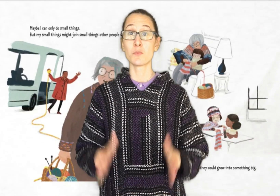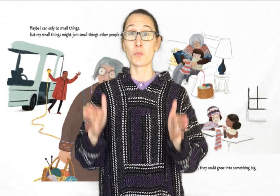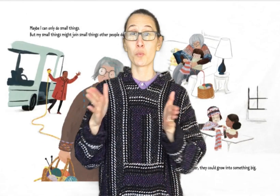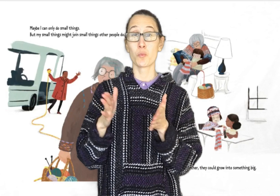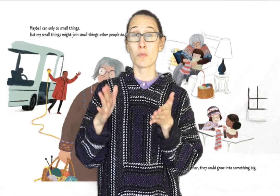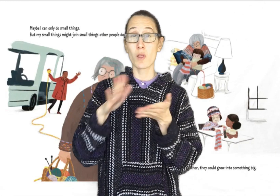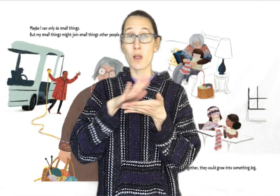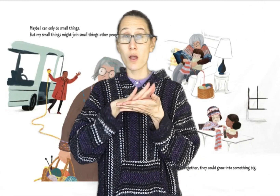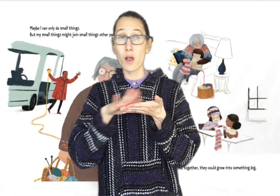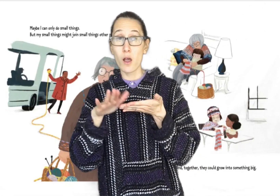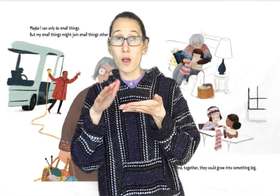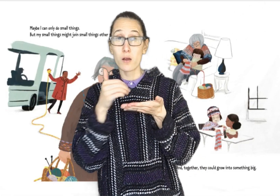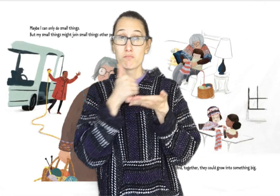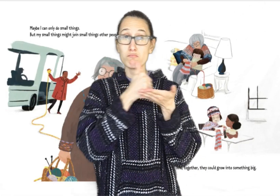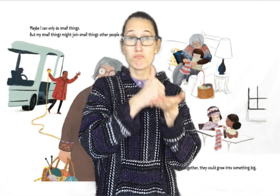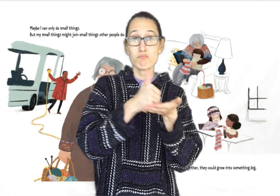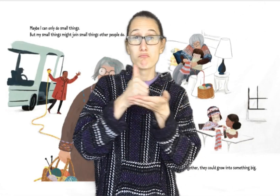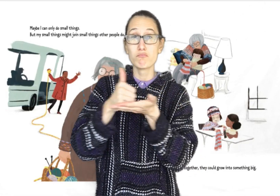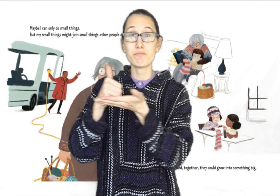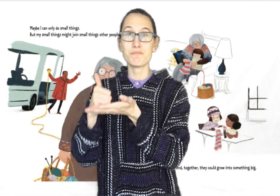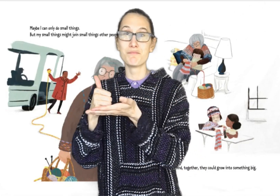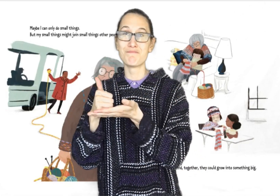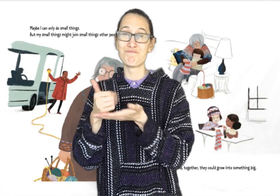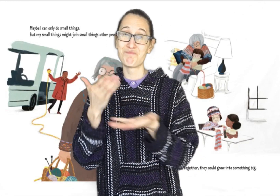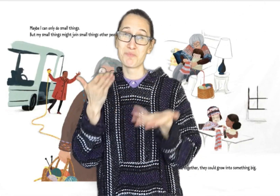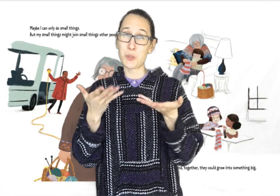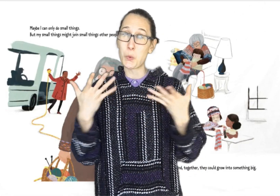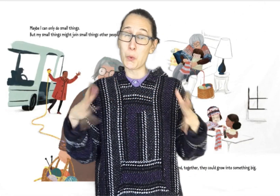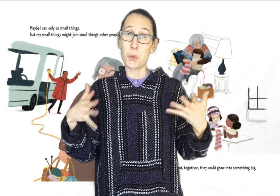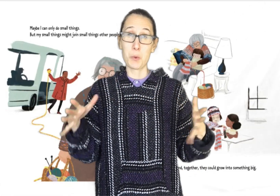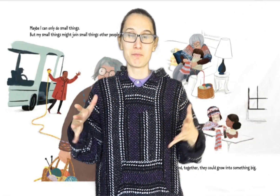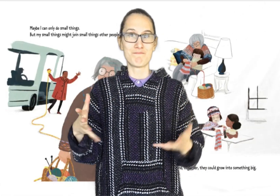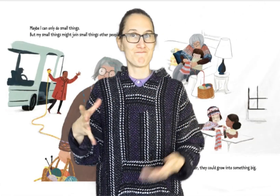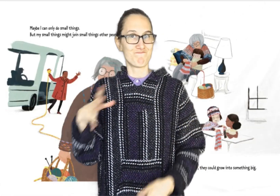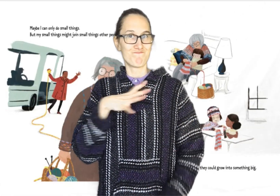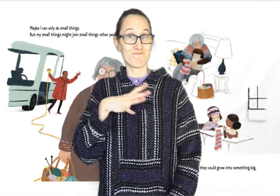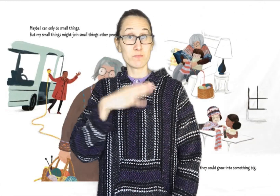Maybe I can only do small things